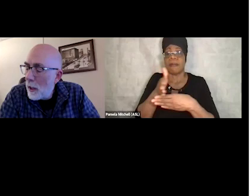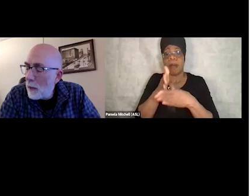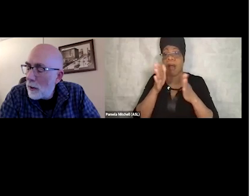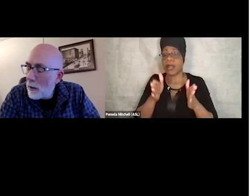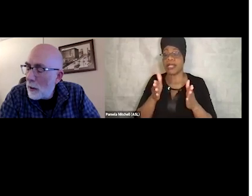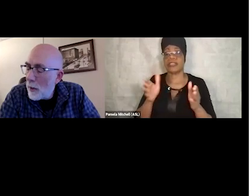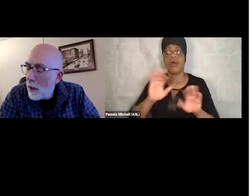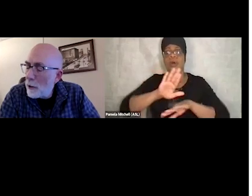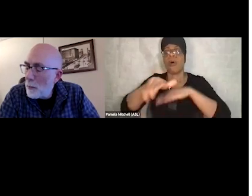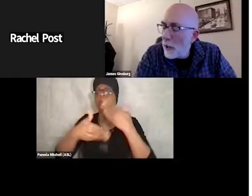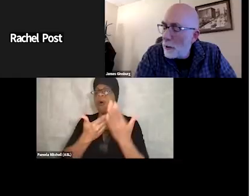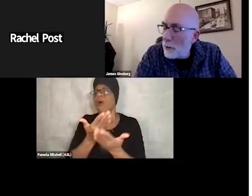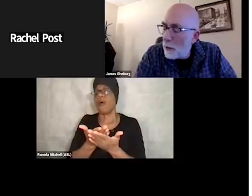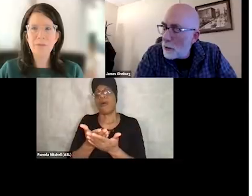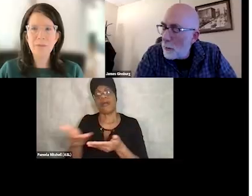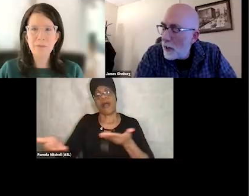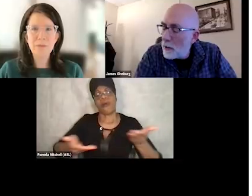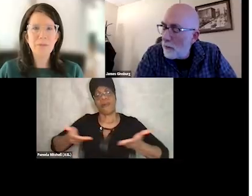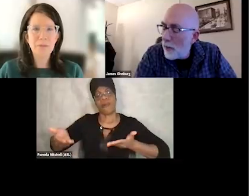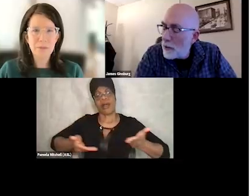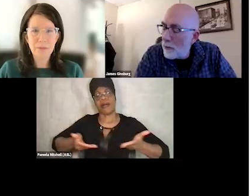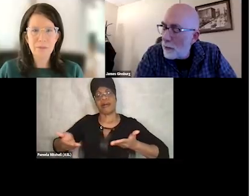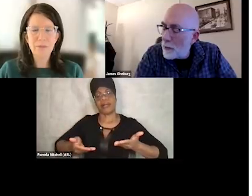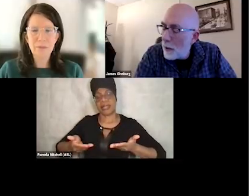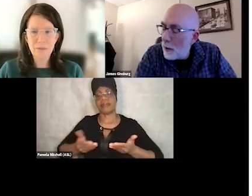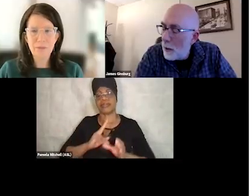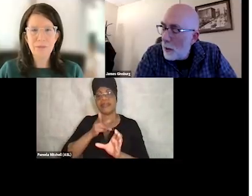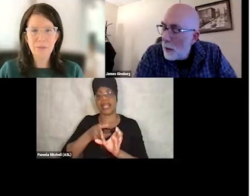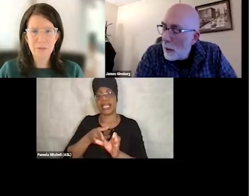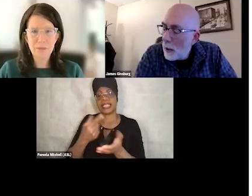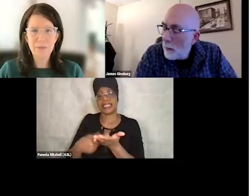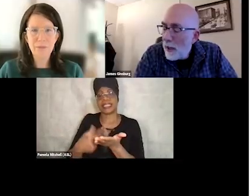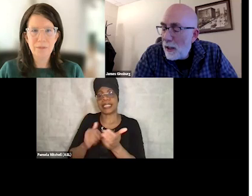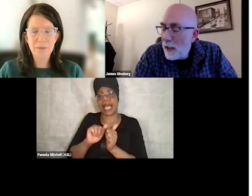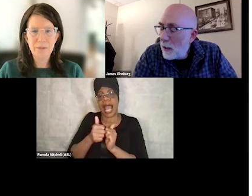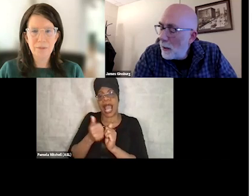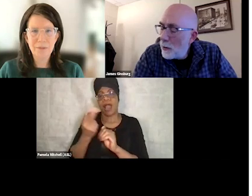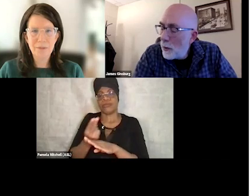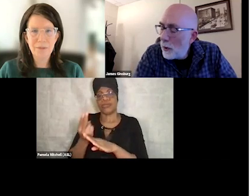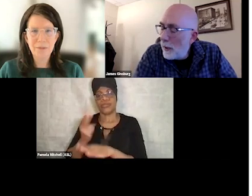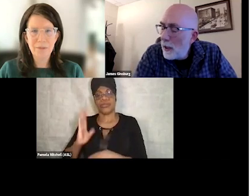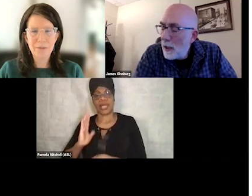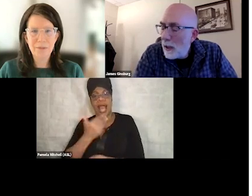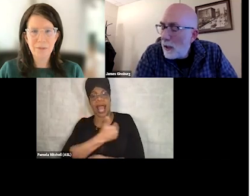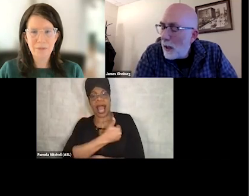and we can talk about how you might use our space and vice versa. And again, it's really...